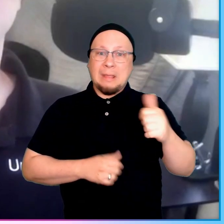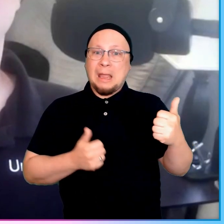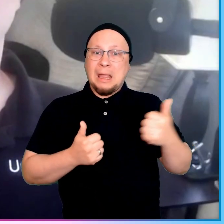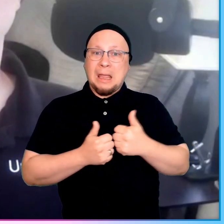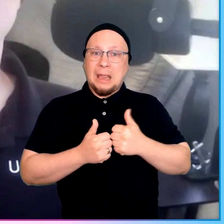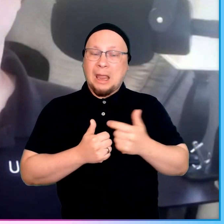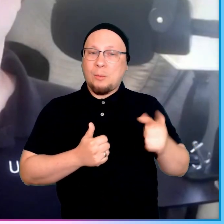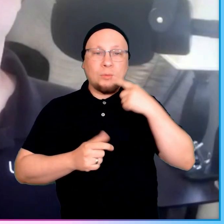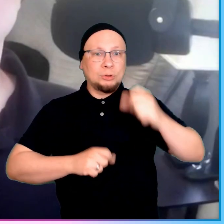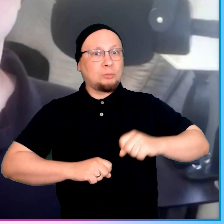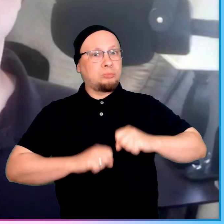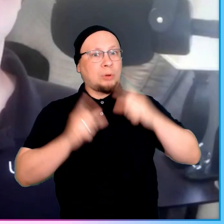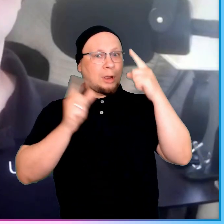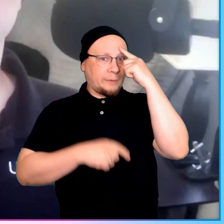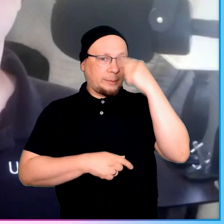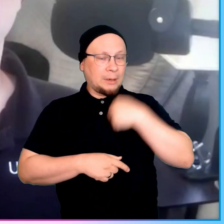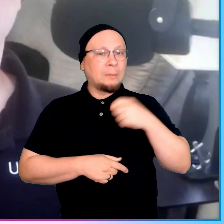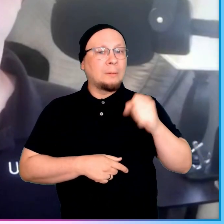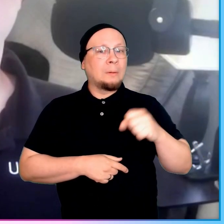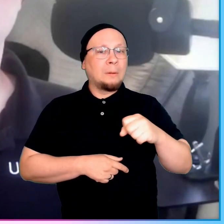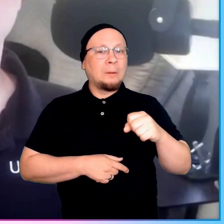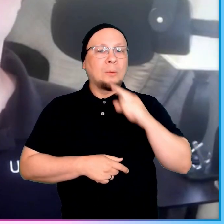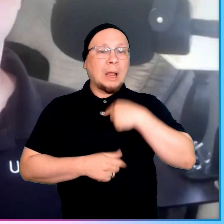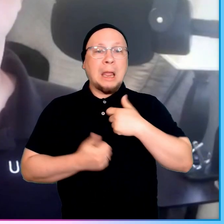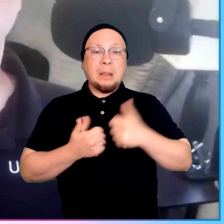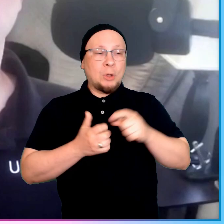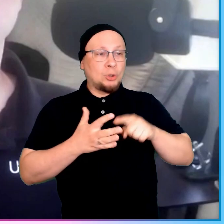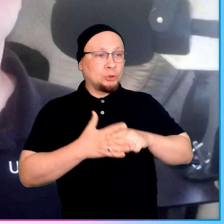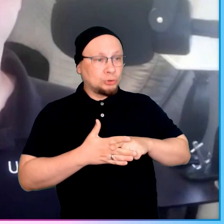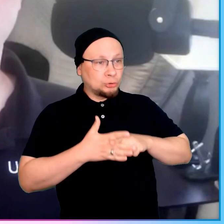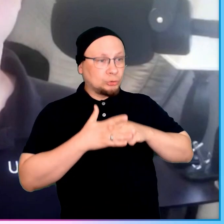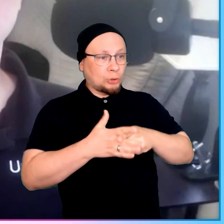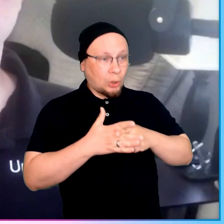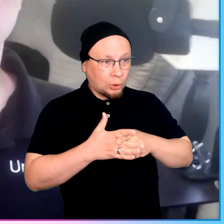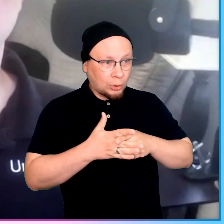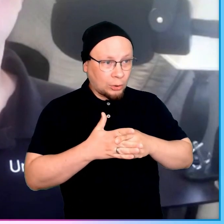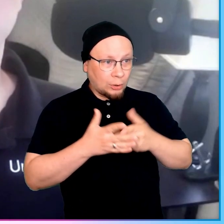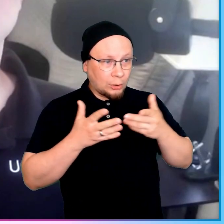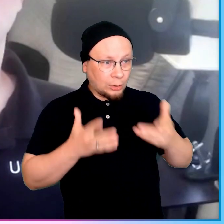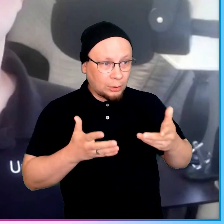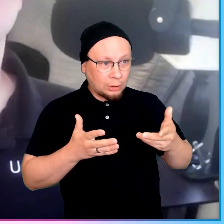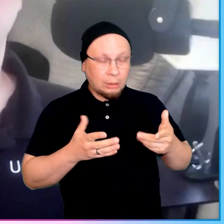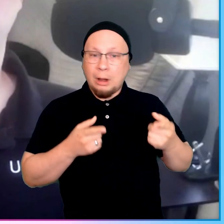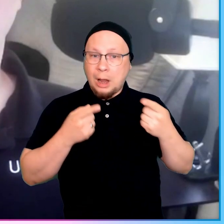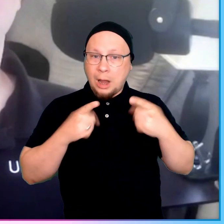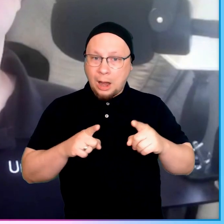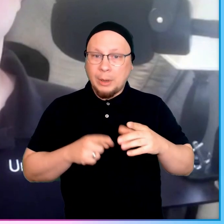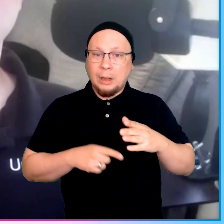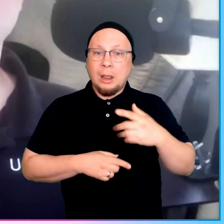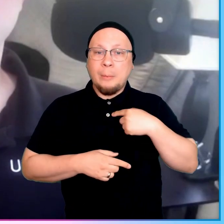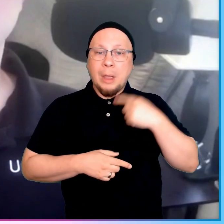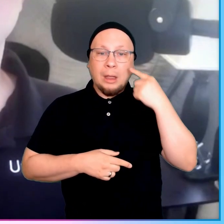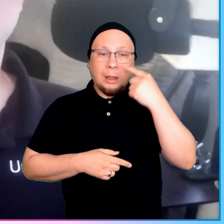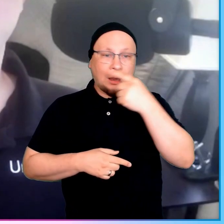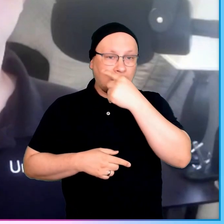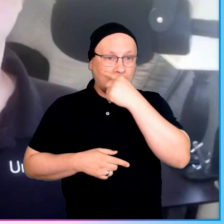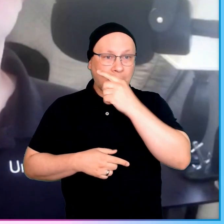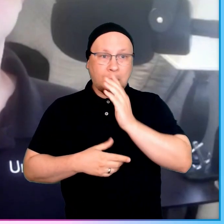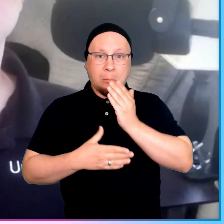for myself to boot up the game and realise that my vision wasn’t the problem, it was that up until